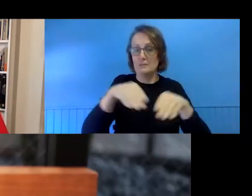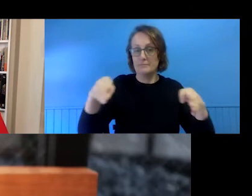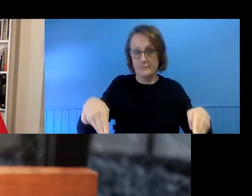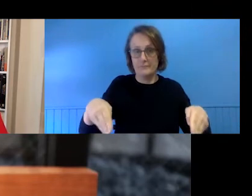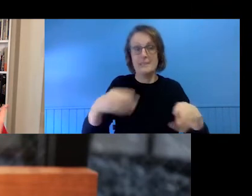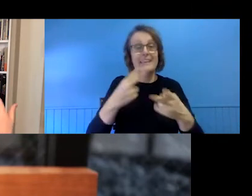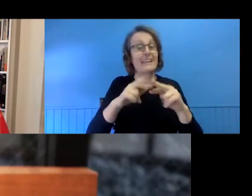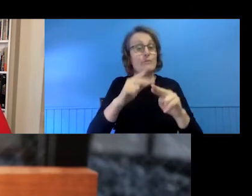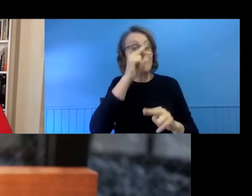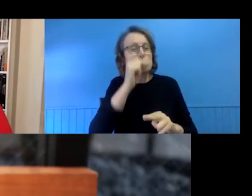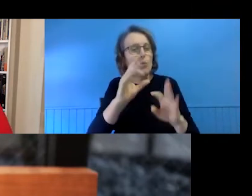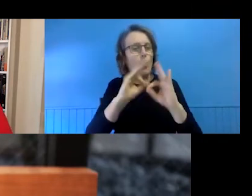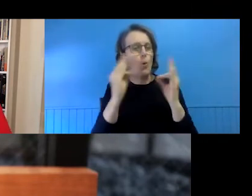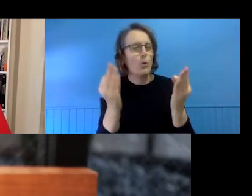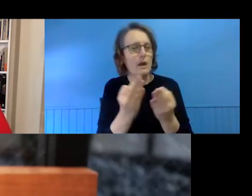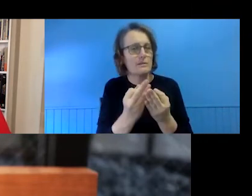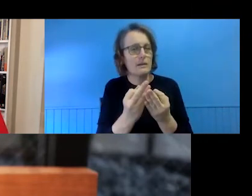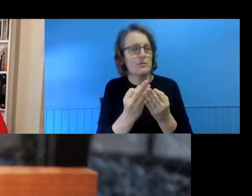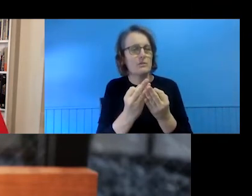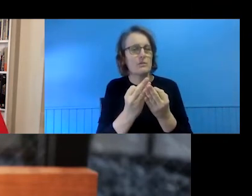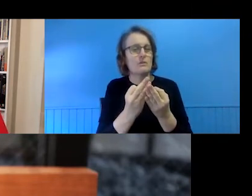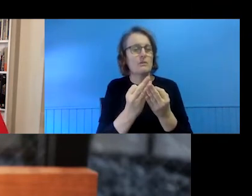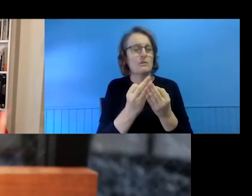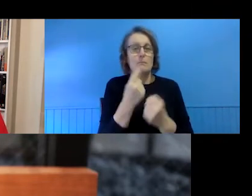organisations but very particularly in those who have individual